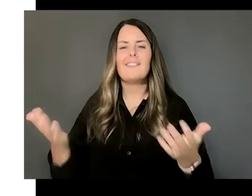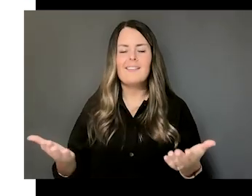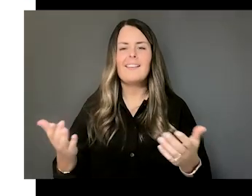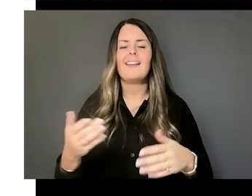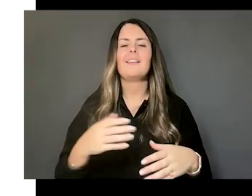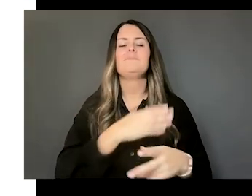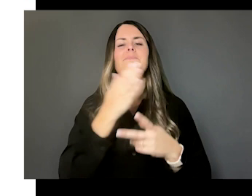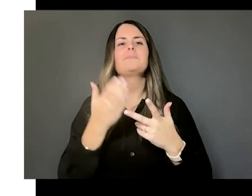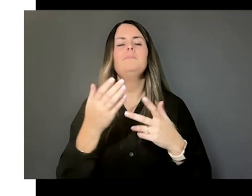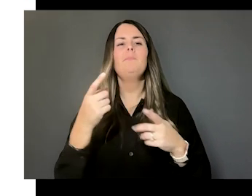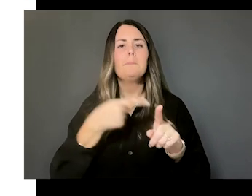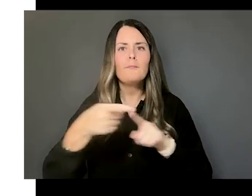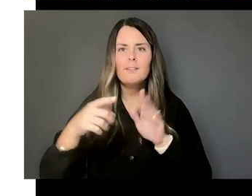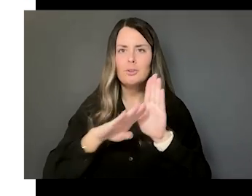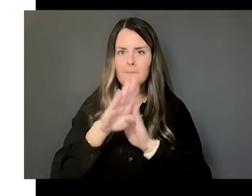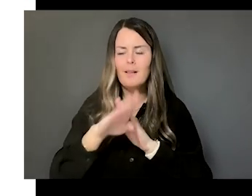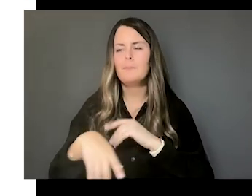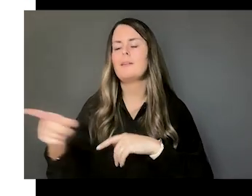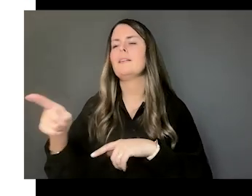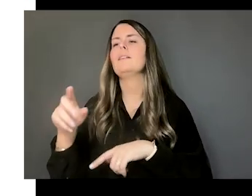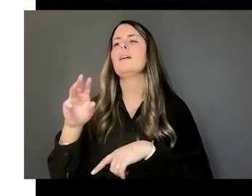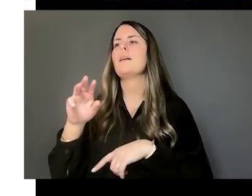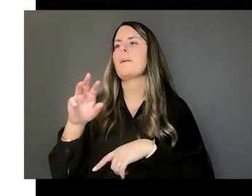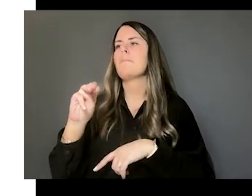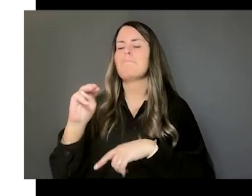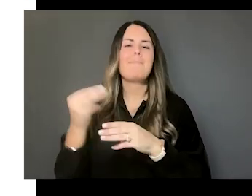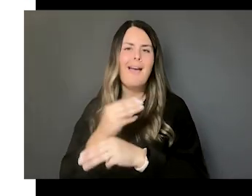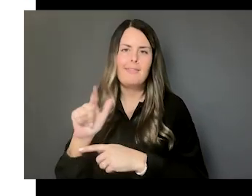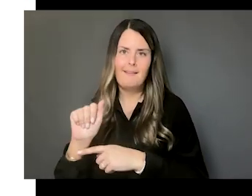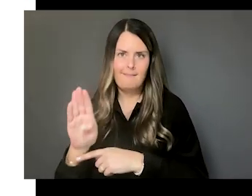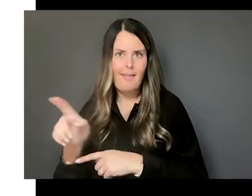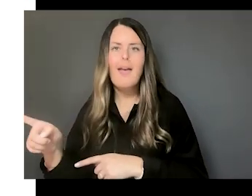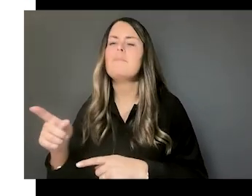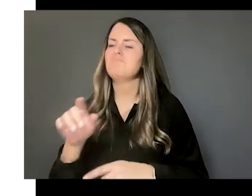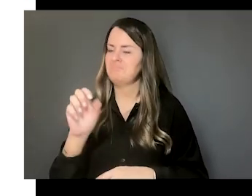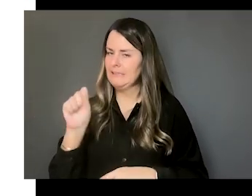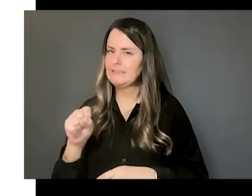Melanie mentioned, like, math labs. We also have that going on in a few of our schools. And